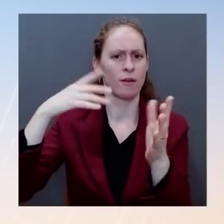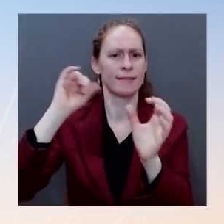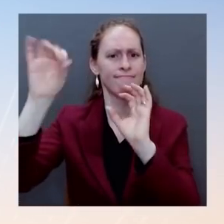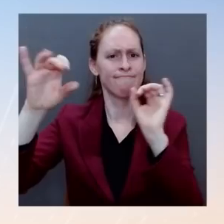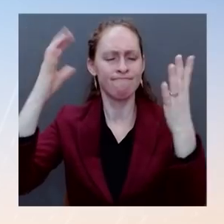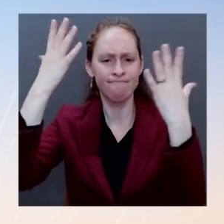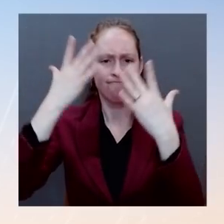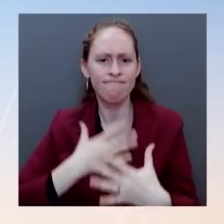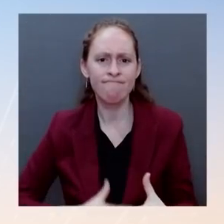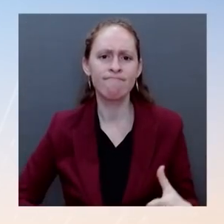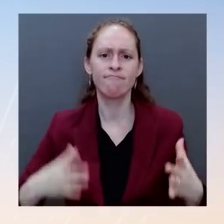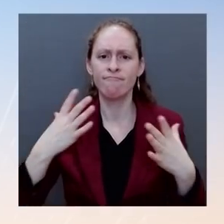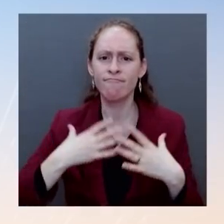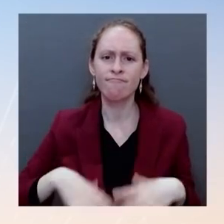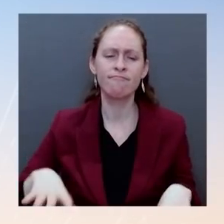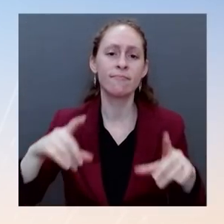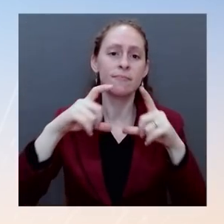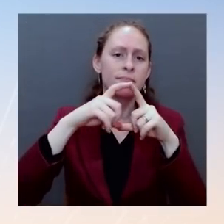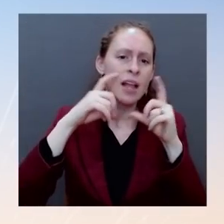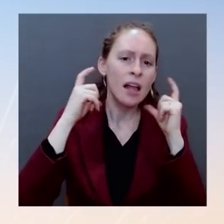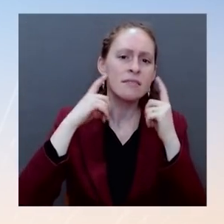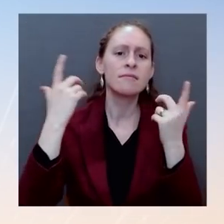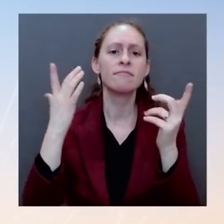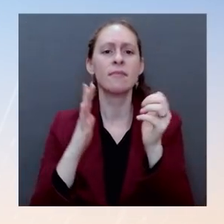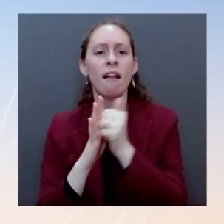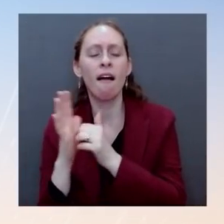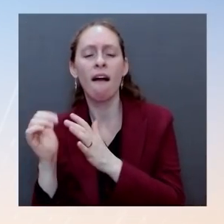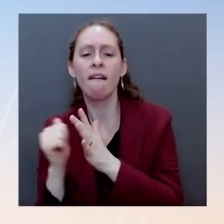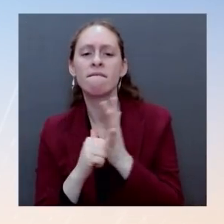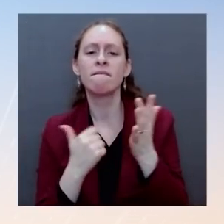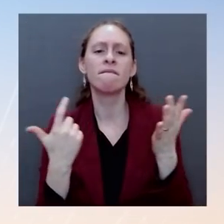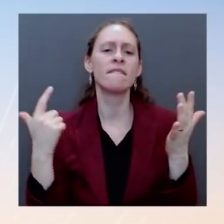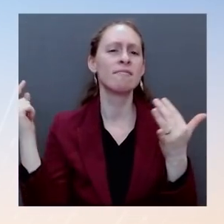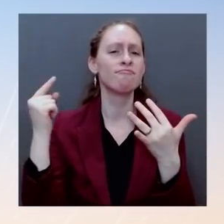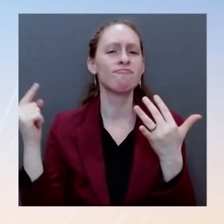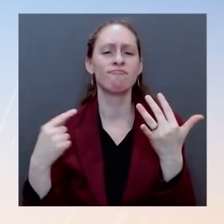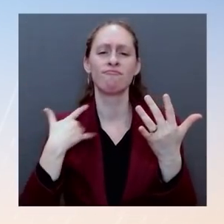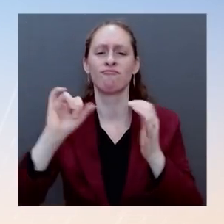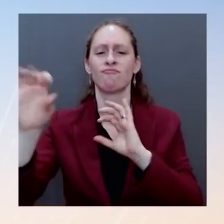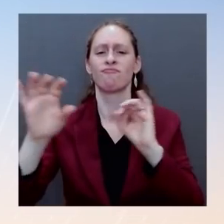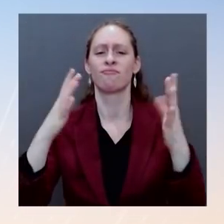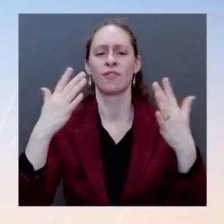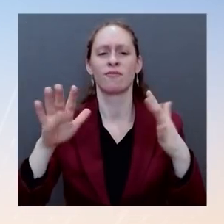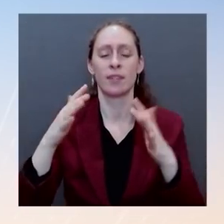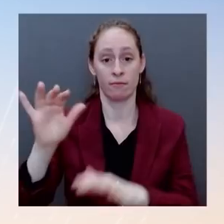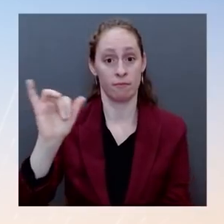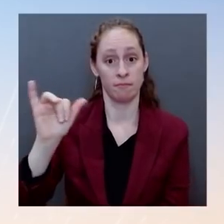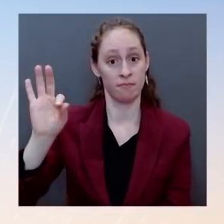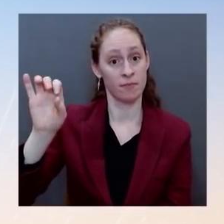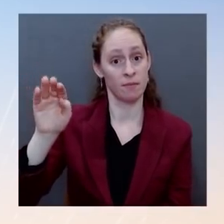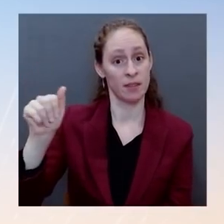And we've also invited our FEMA Administrator to come and give you guys an update. Hopefully, we'll be able to do that by the end of the week.